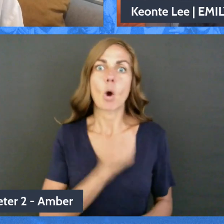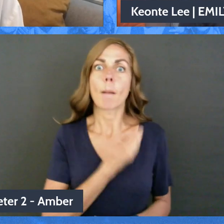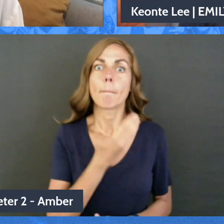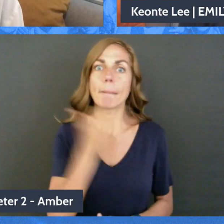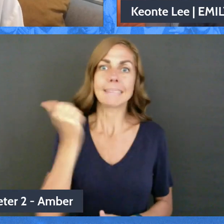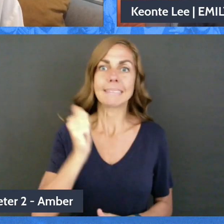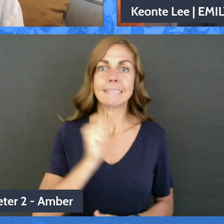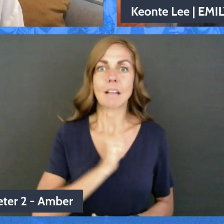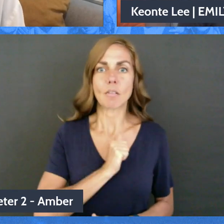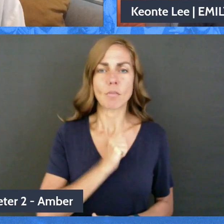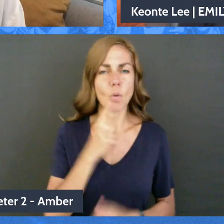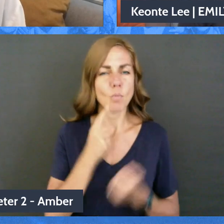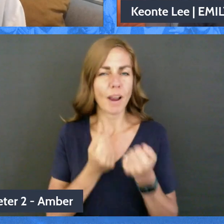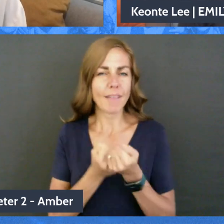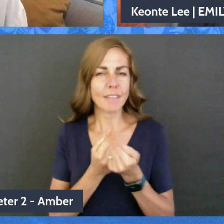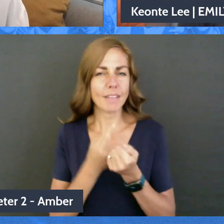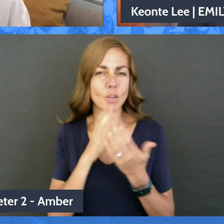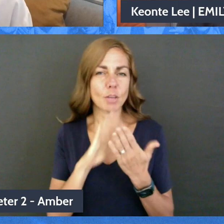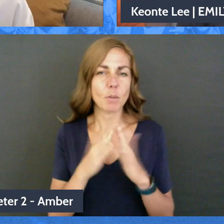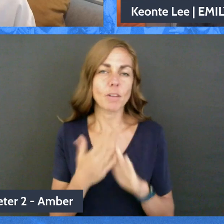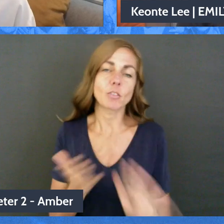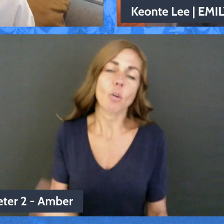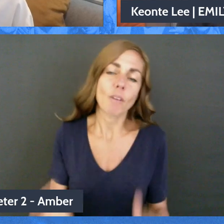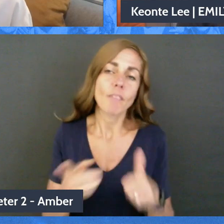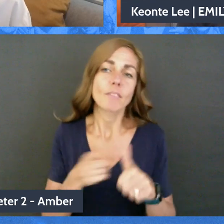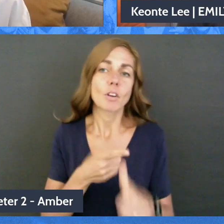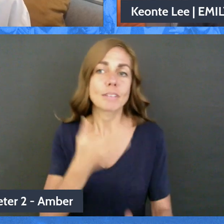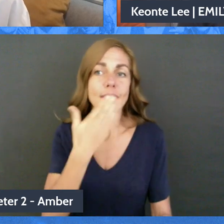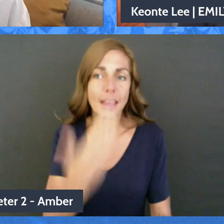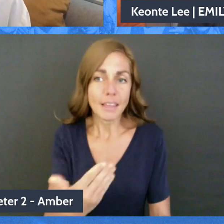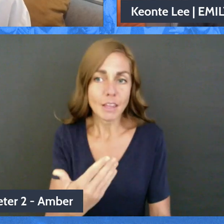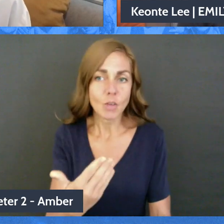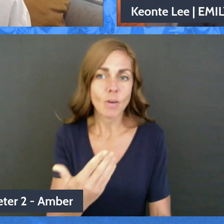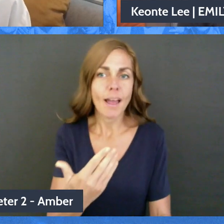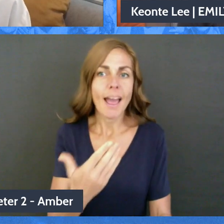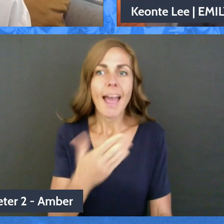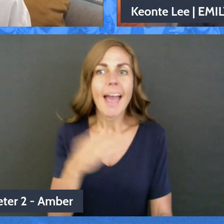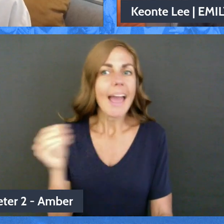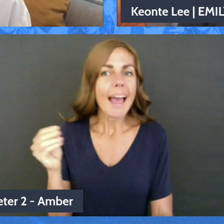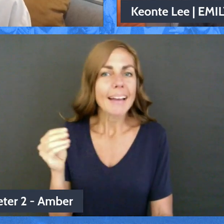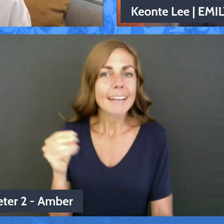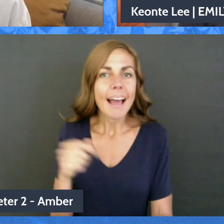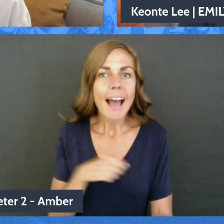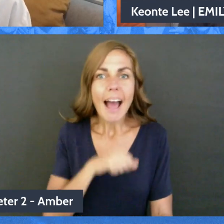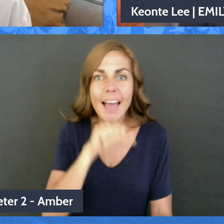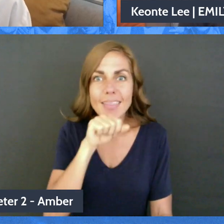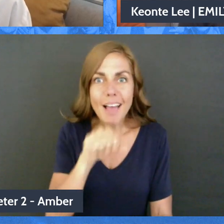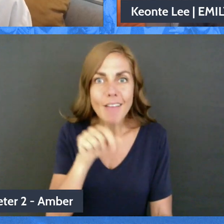So, first I wanna say thank you. And I love that you mentioned during the practice,